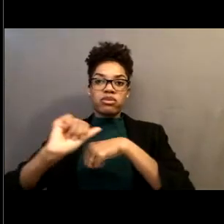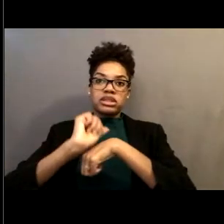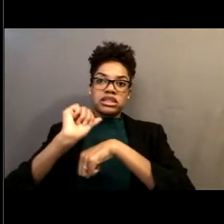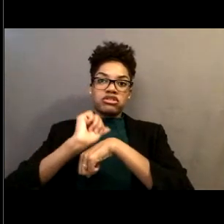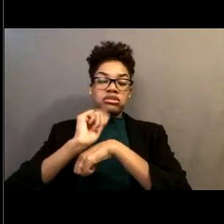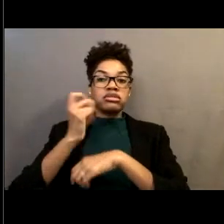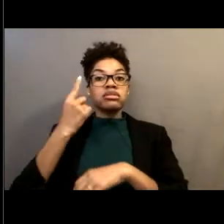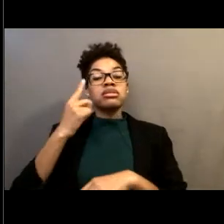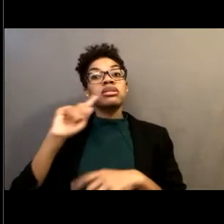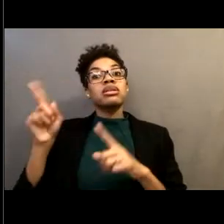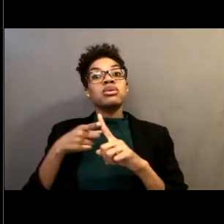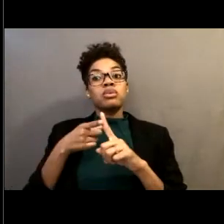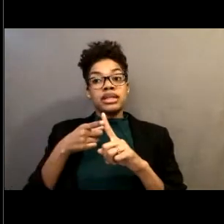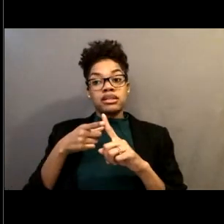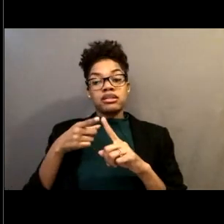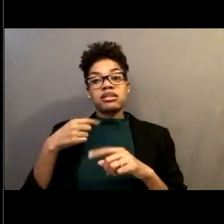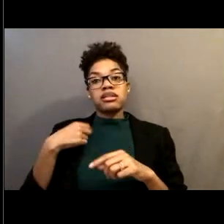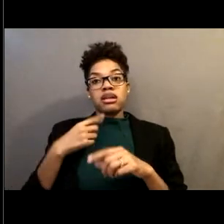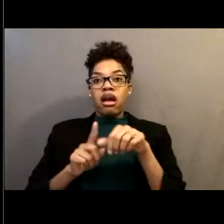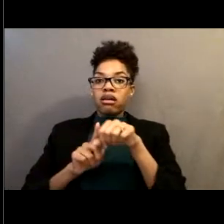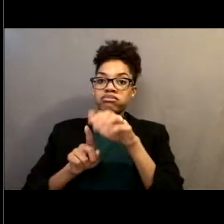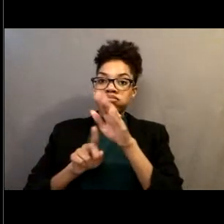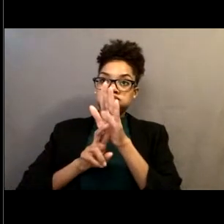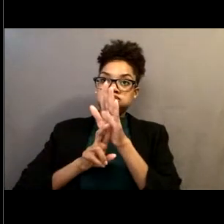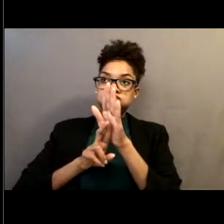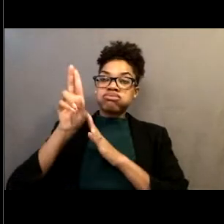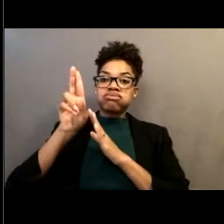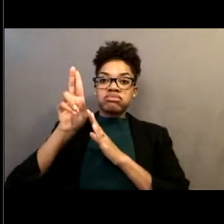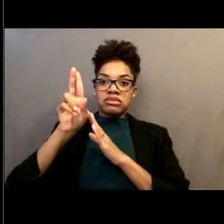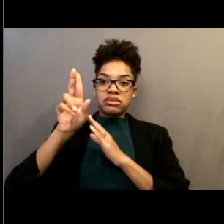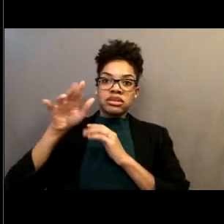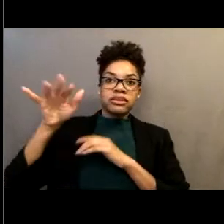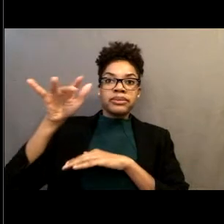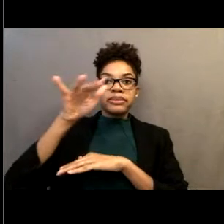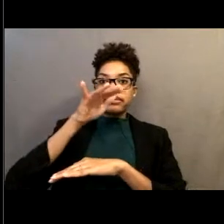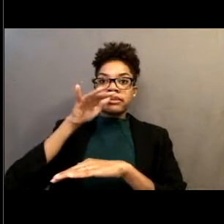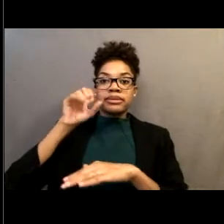when you're exposed to the sun or to, when you're behind the earth and shade,